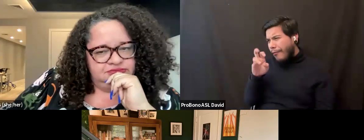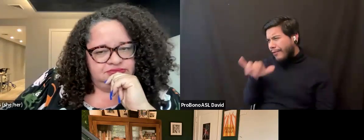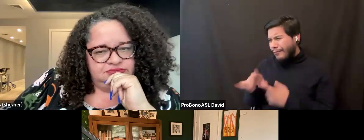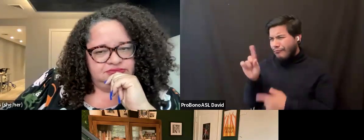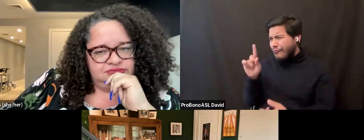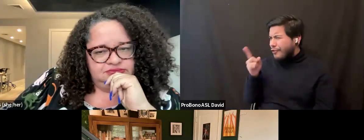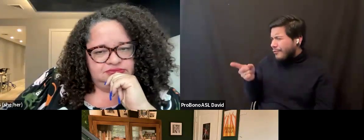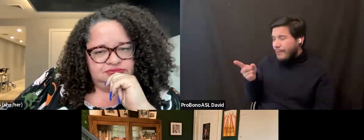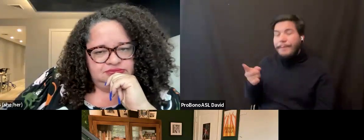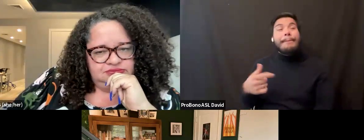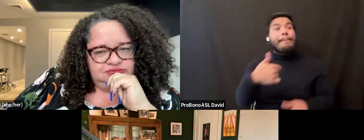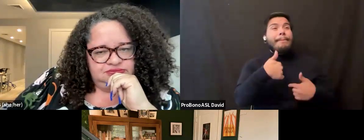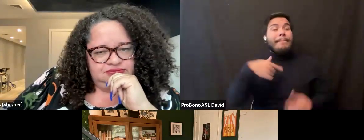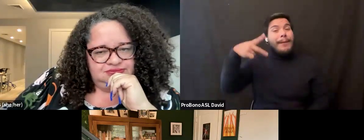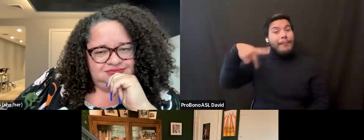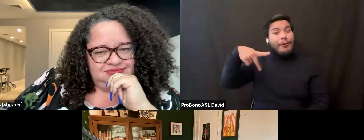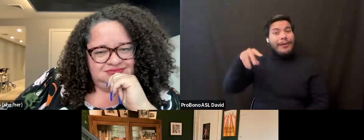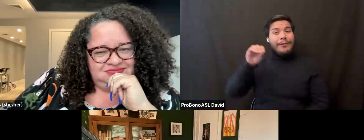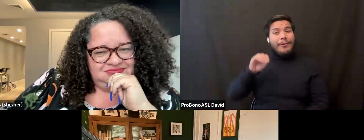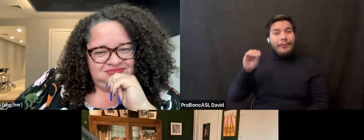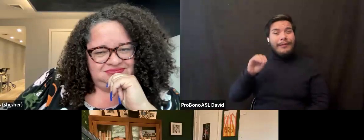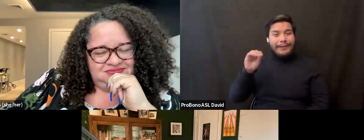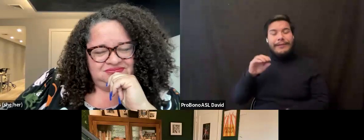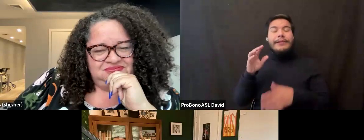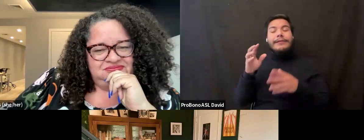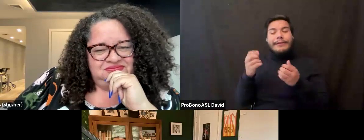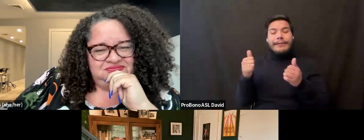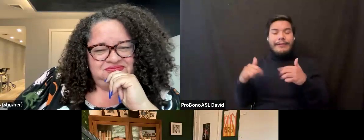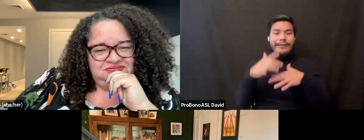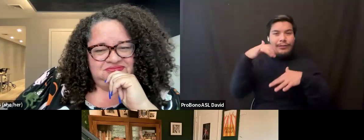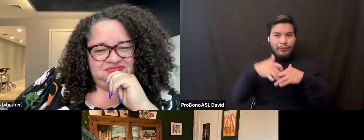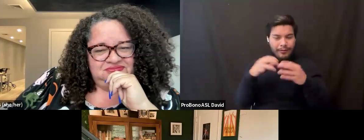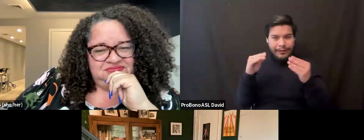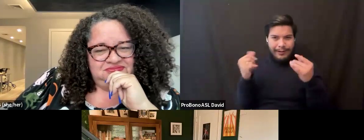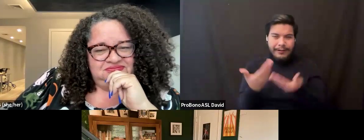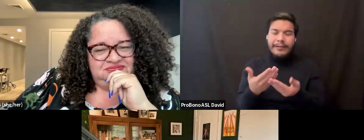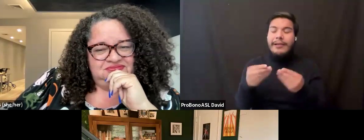I am in Portland, Oregon on the ancestral lands of the Multnomah and Chinook tribes. And actually,